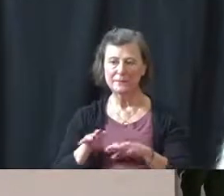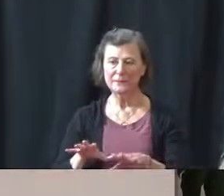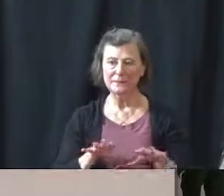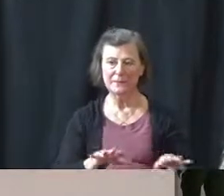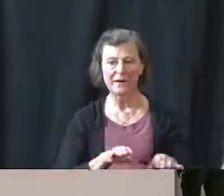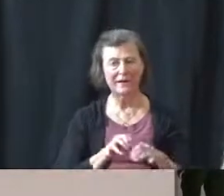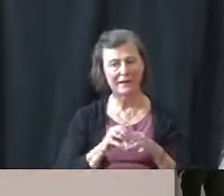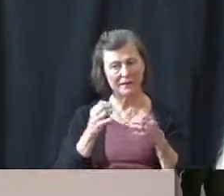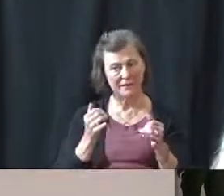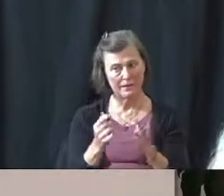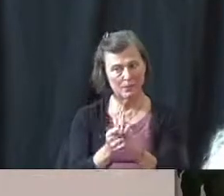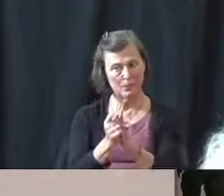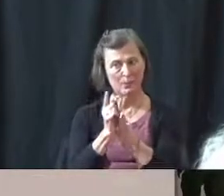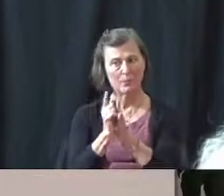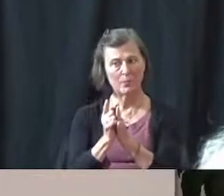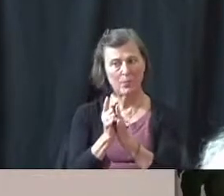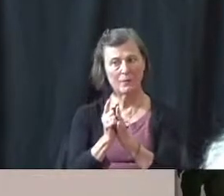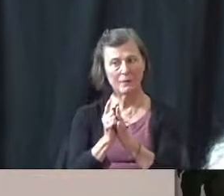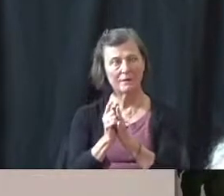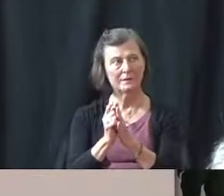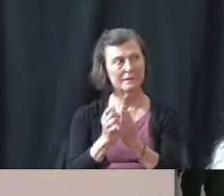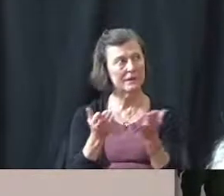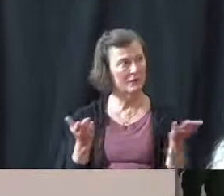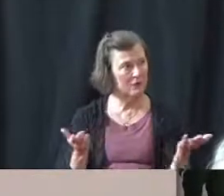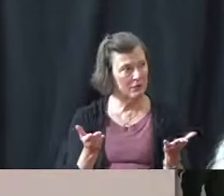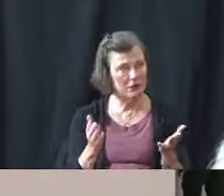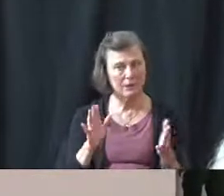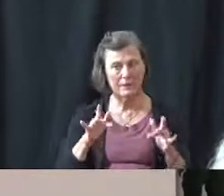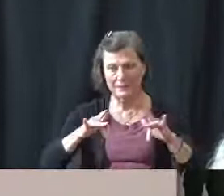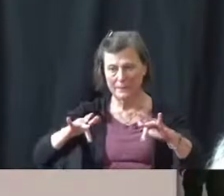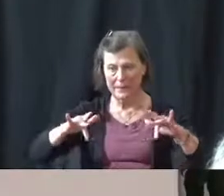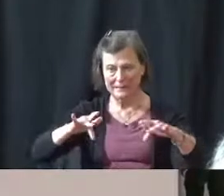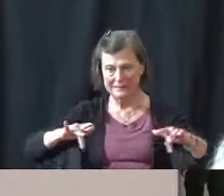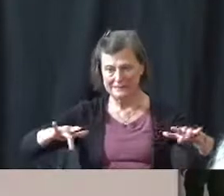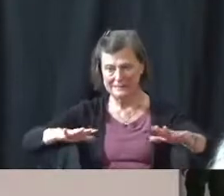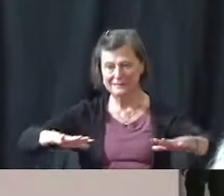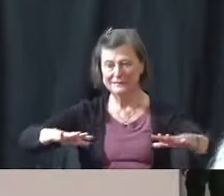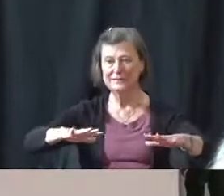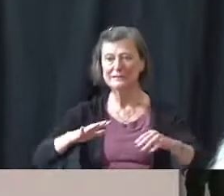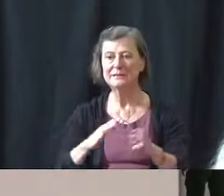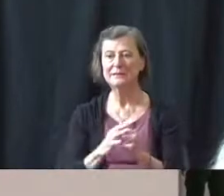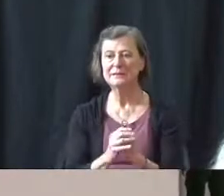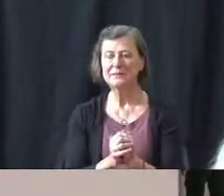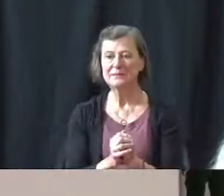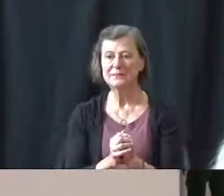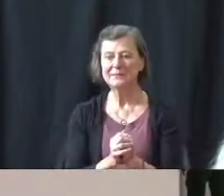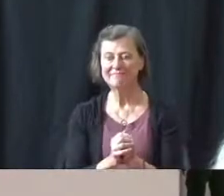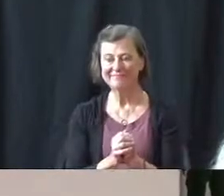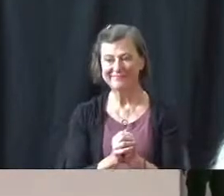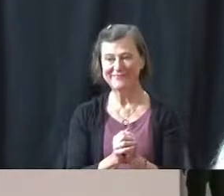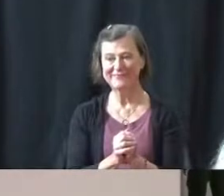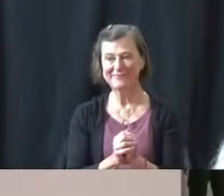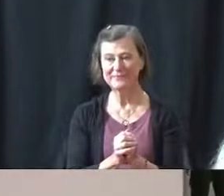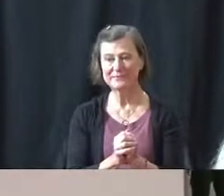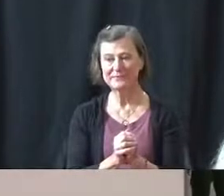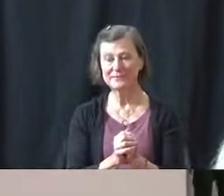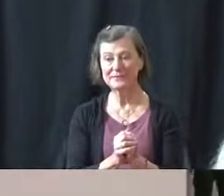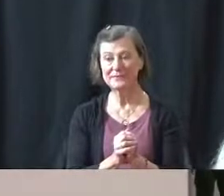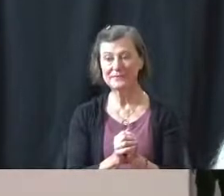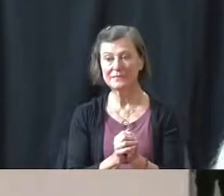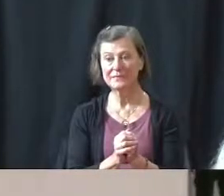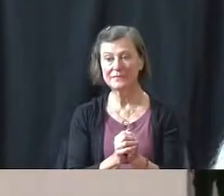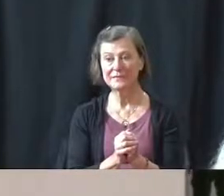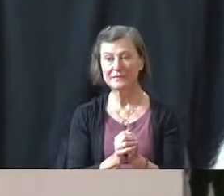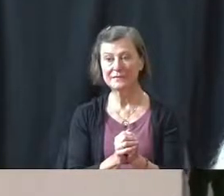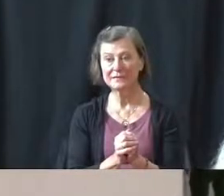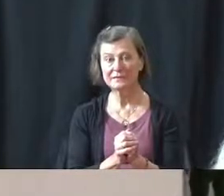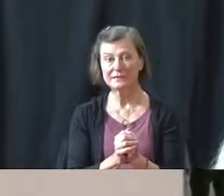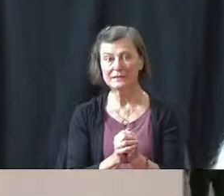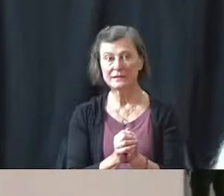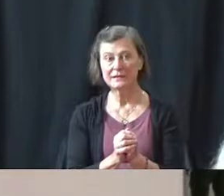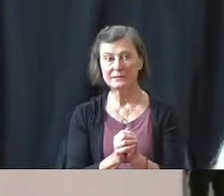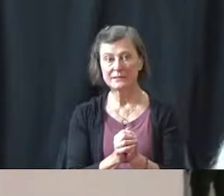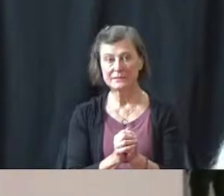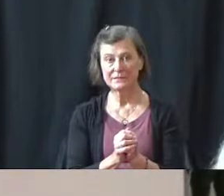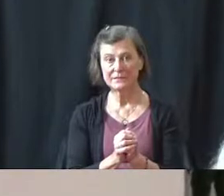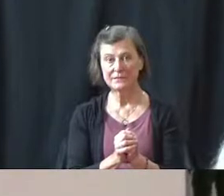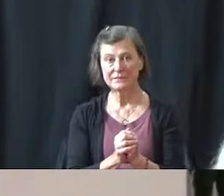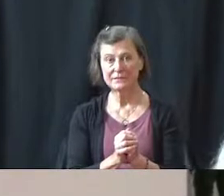Be in this space.